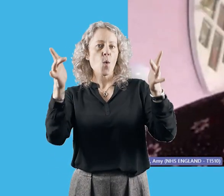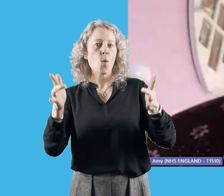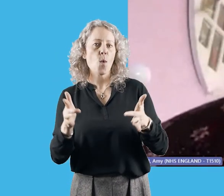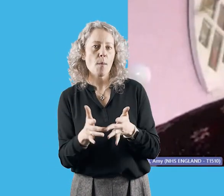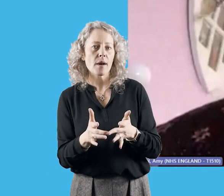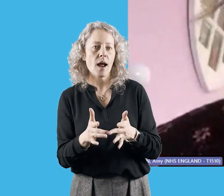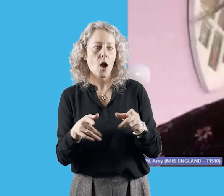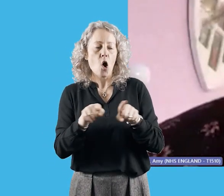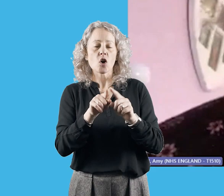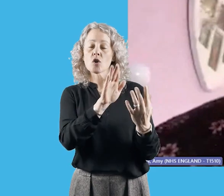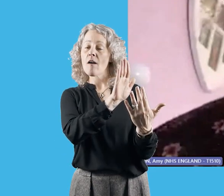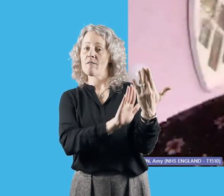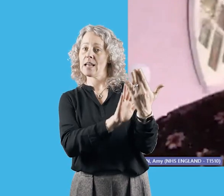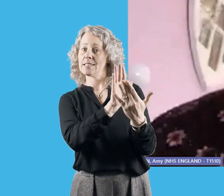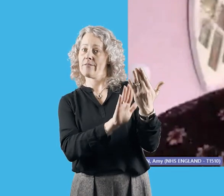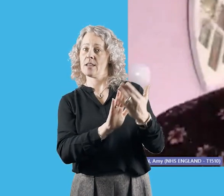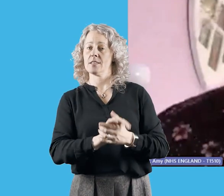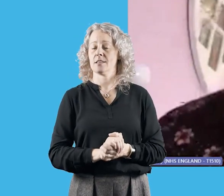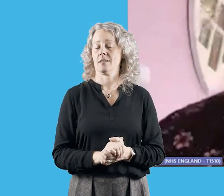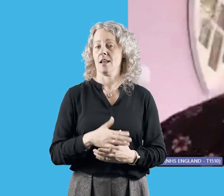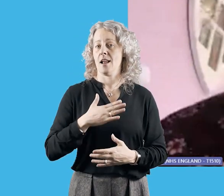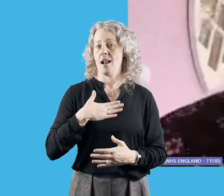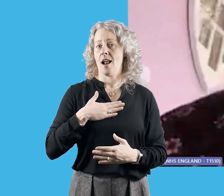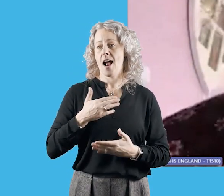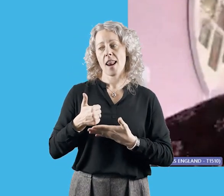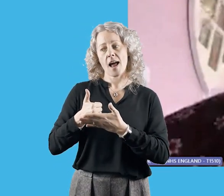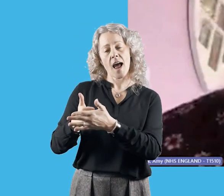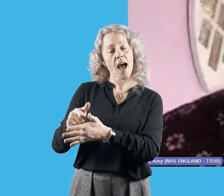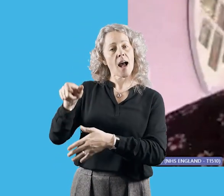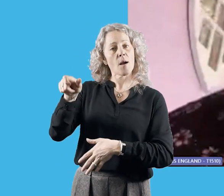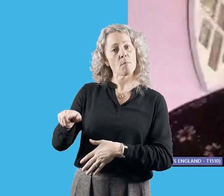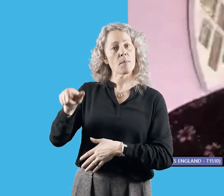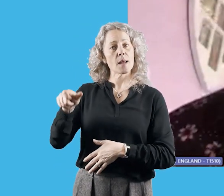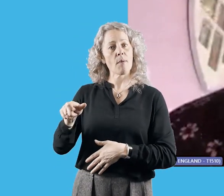face to face and I like to help other people with learning